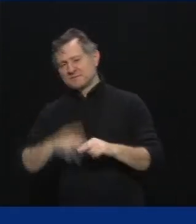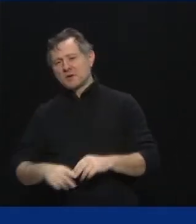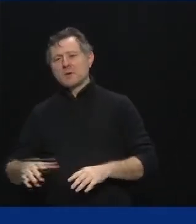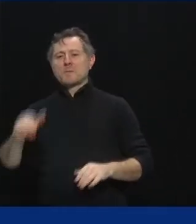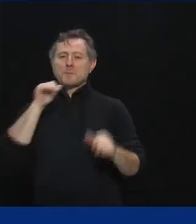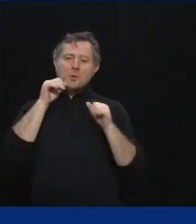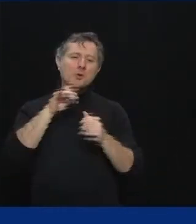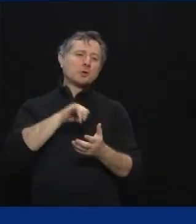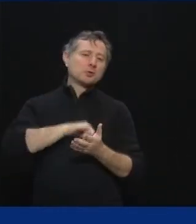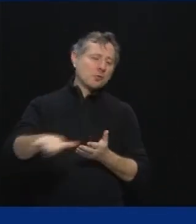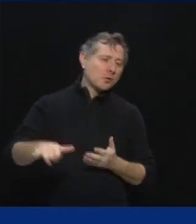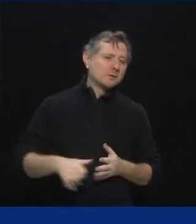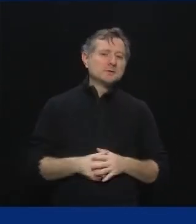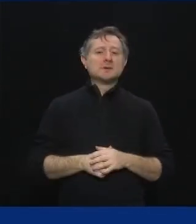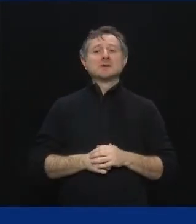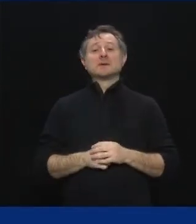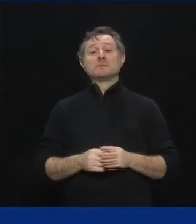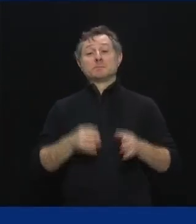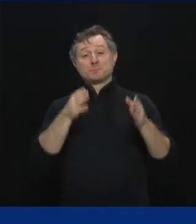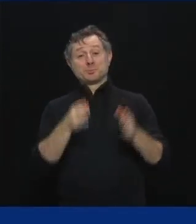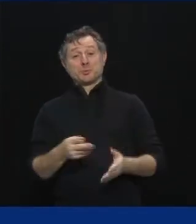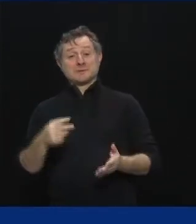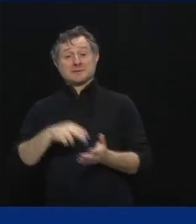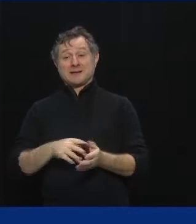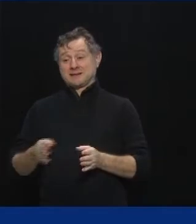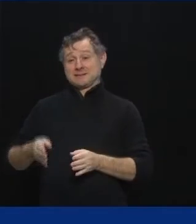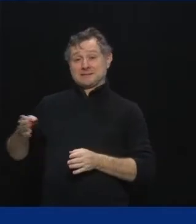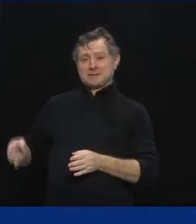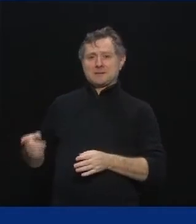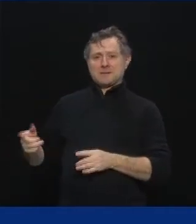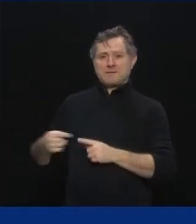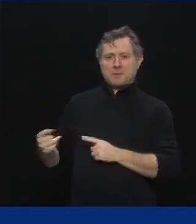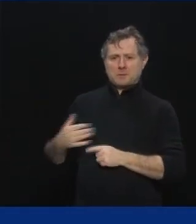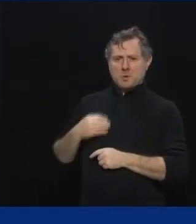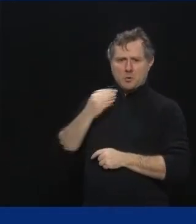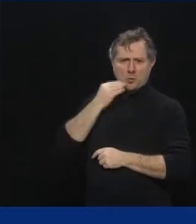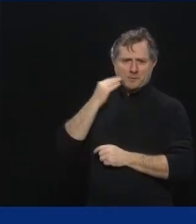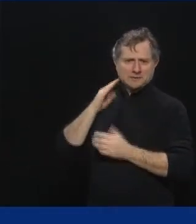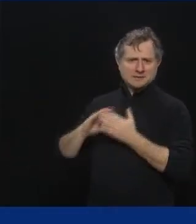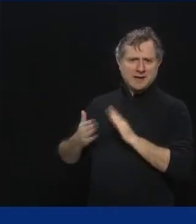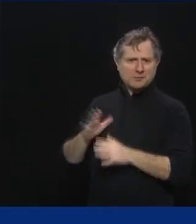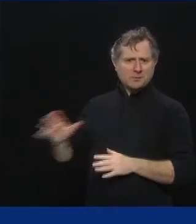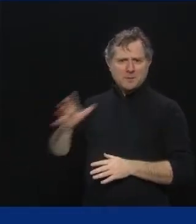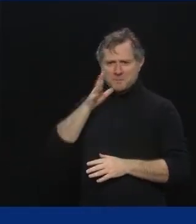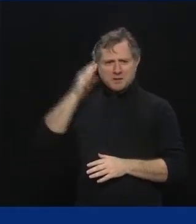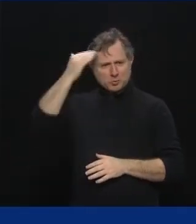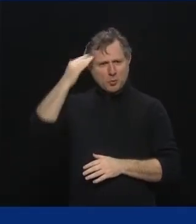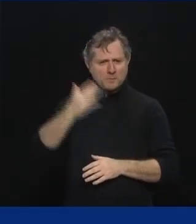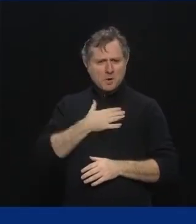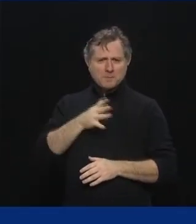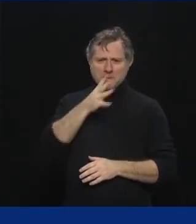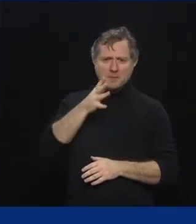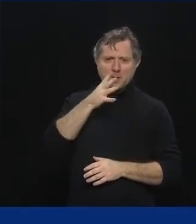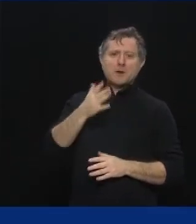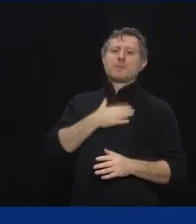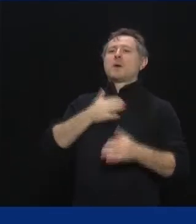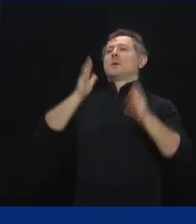OUR STAFF WORKS EXTRAORDINARILY HARD AND LET THEM HAVE A LITTLE BIT OF R&R, TOO. IT'S FUN BEING IN A BAR IN NEW